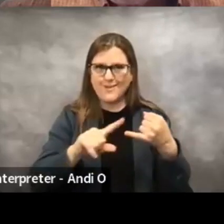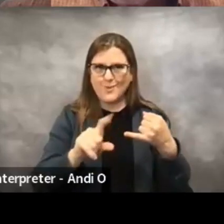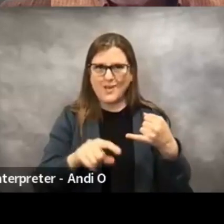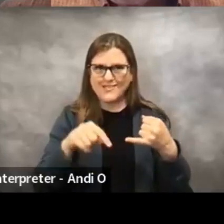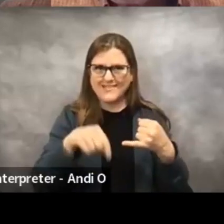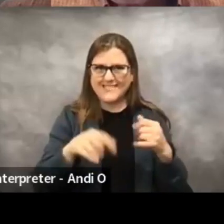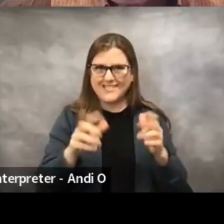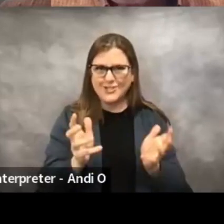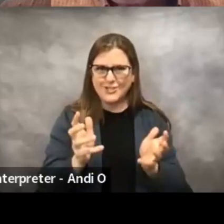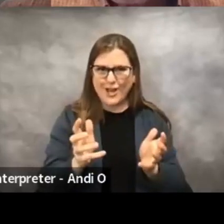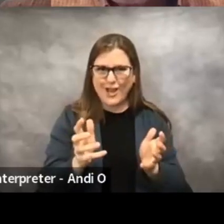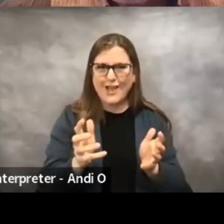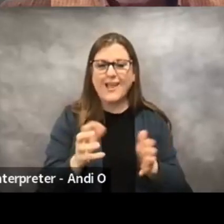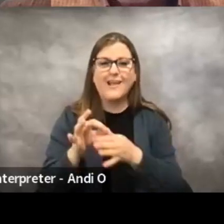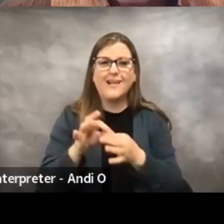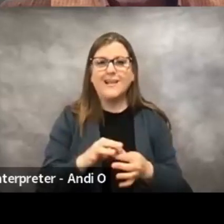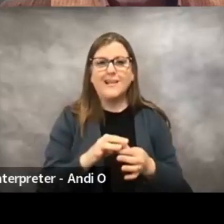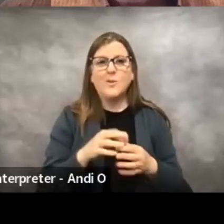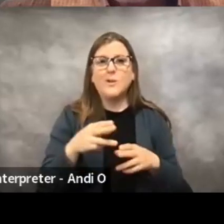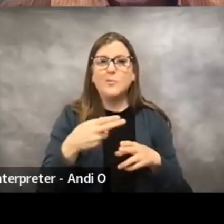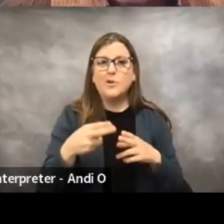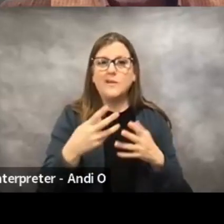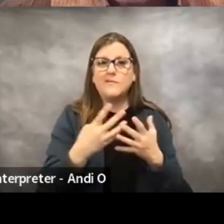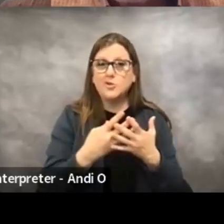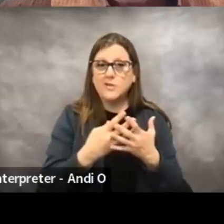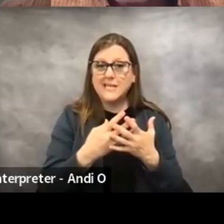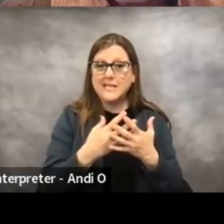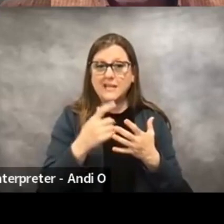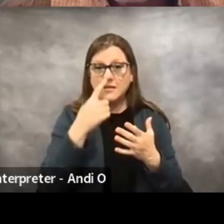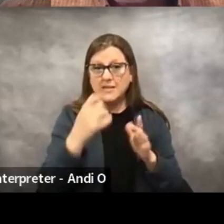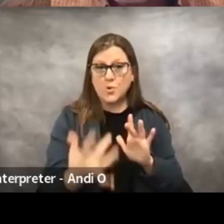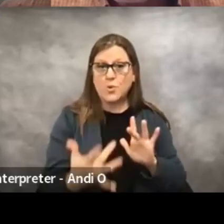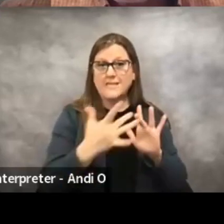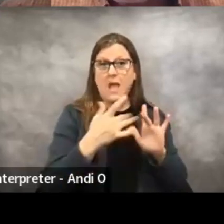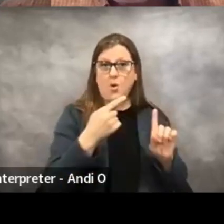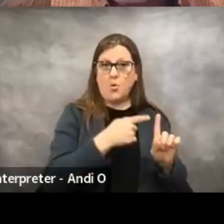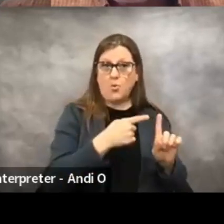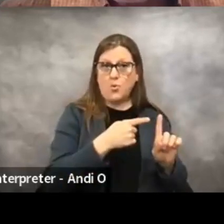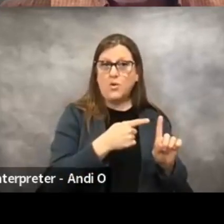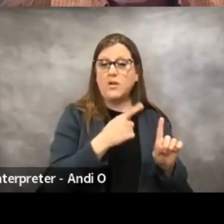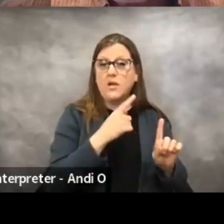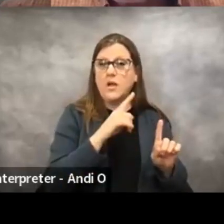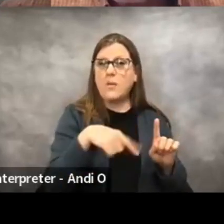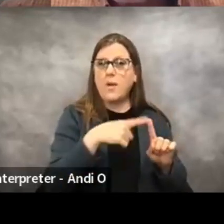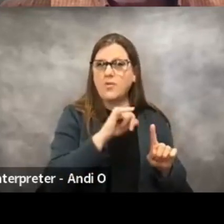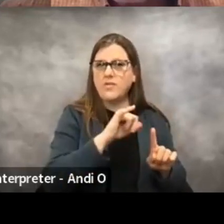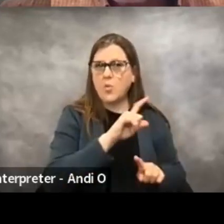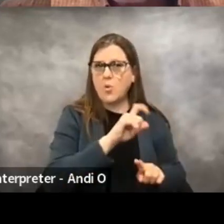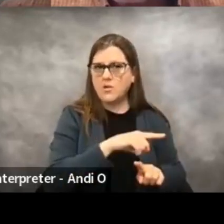about brief screening. And if you would reach out to her about that question. As a pop at a